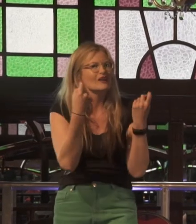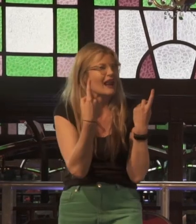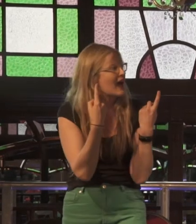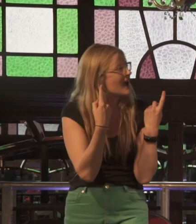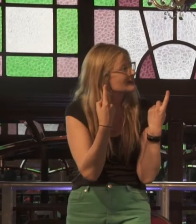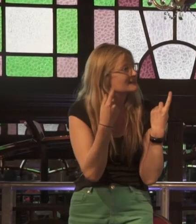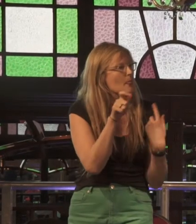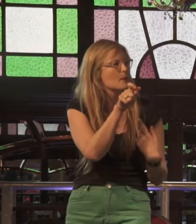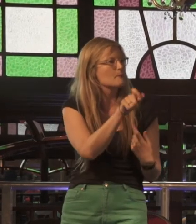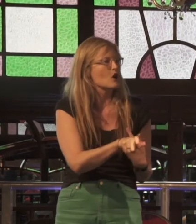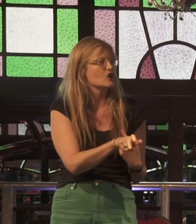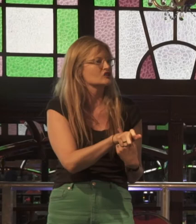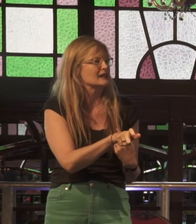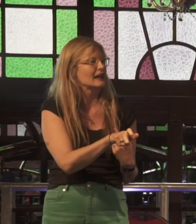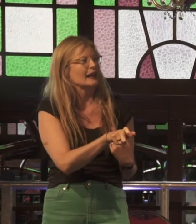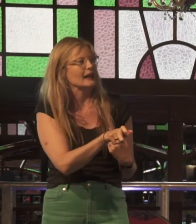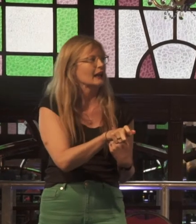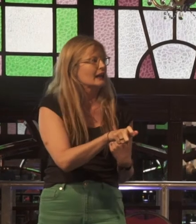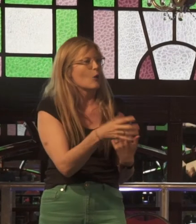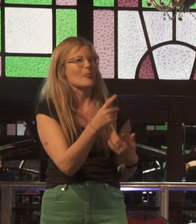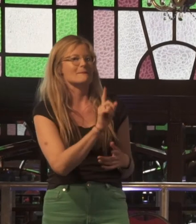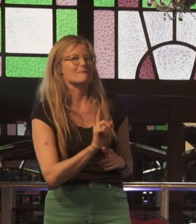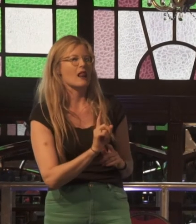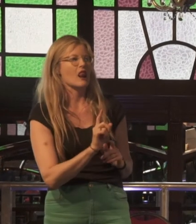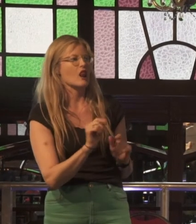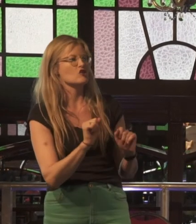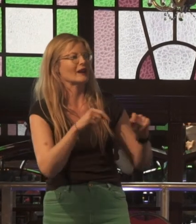the person or persons - anyway, doesn't matter.